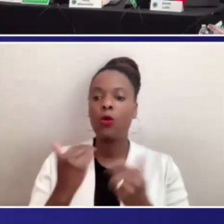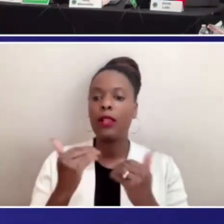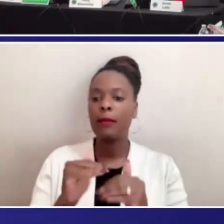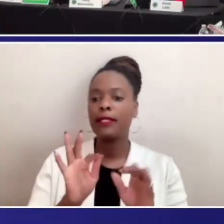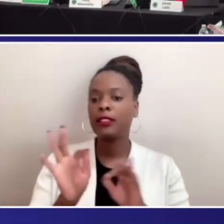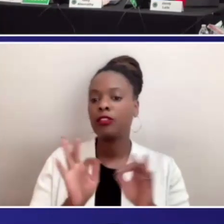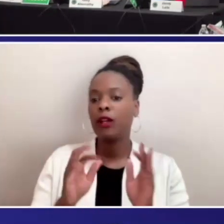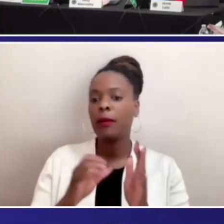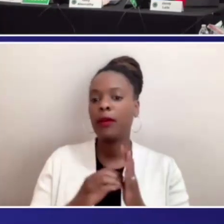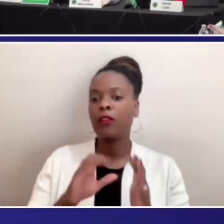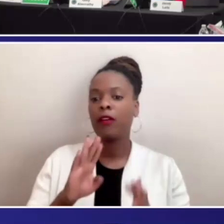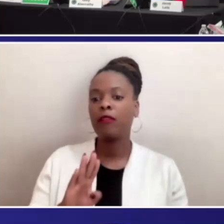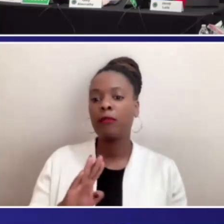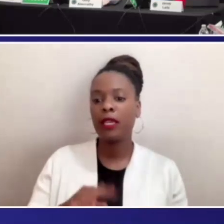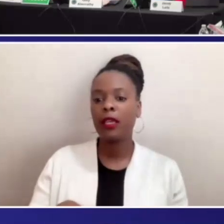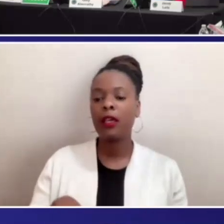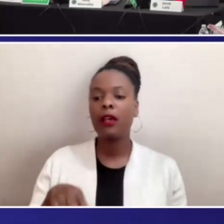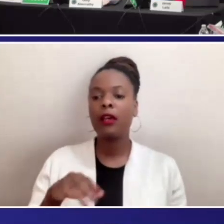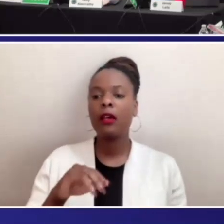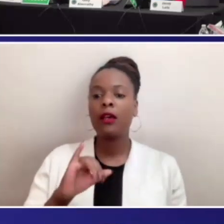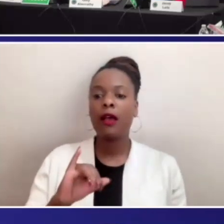during the period of the student's expected time to credential if the student: